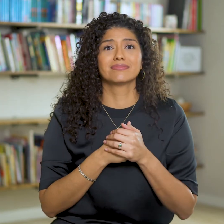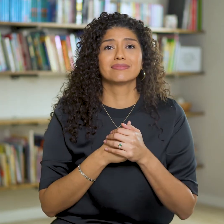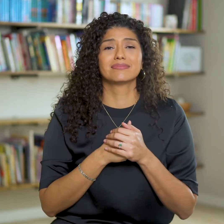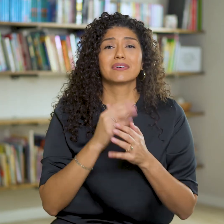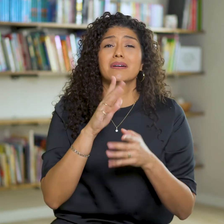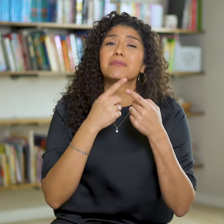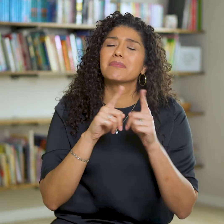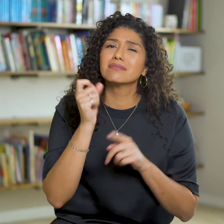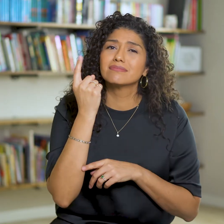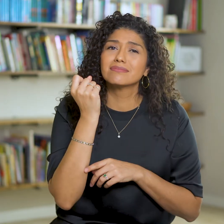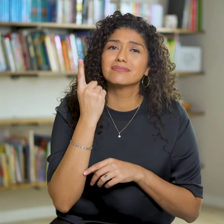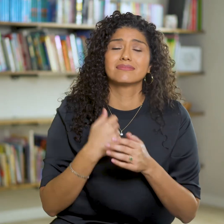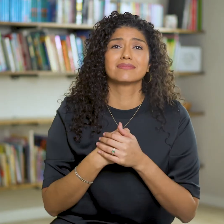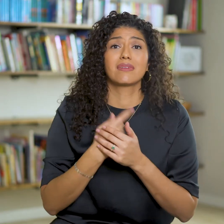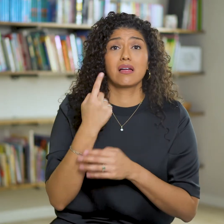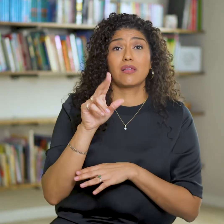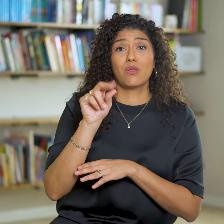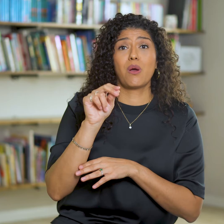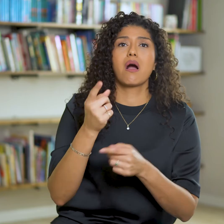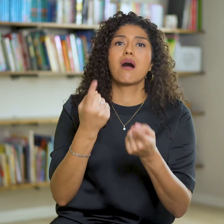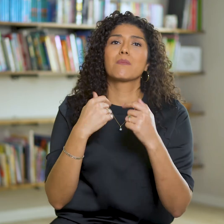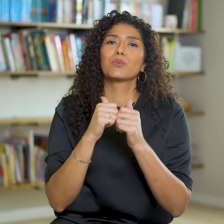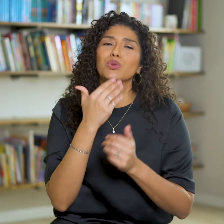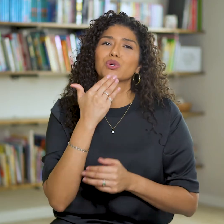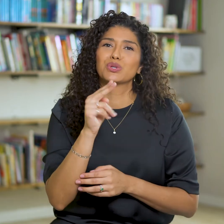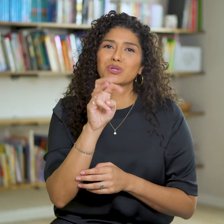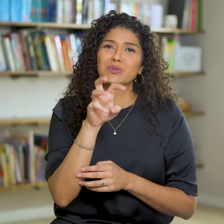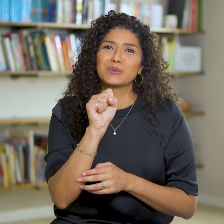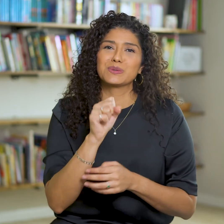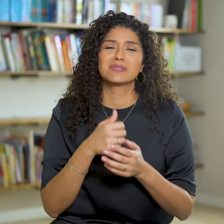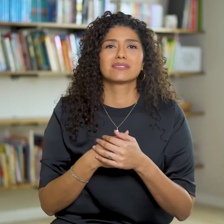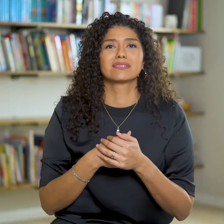This “no” is followed with good news though—